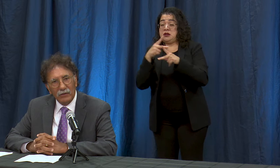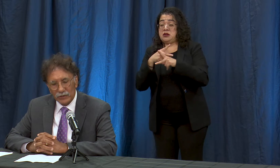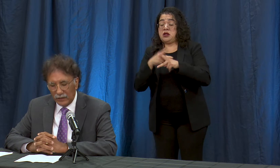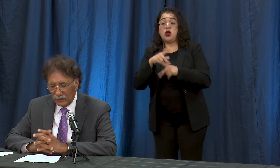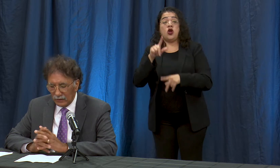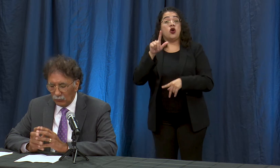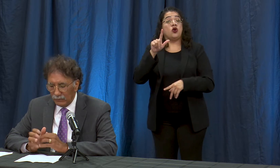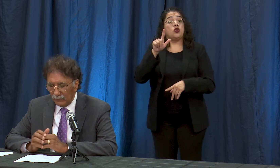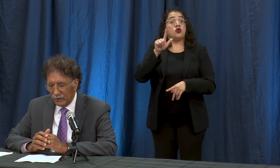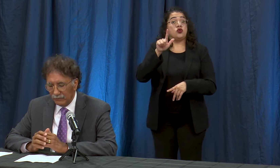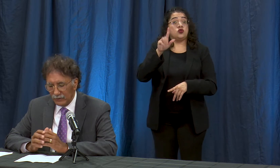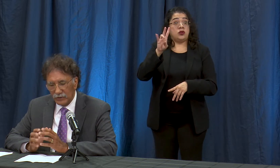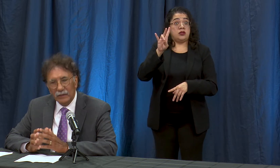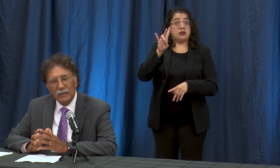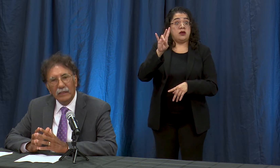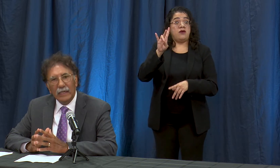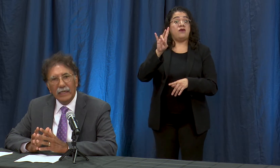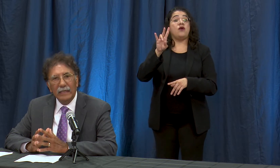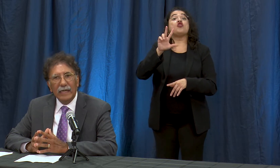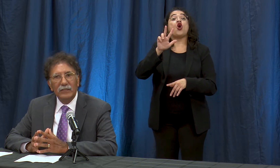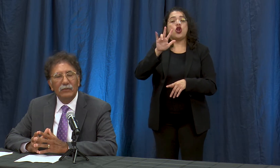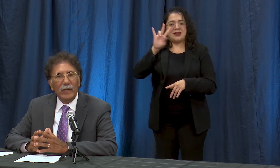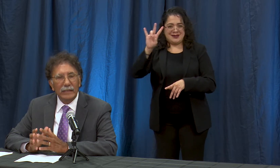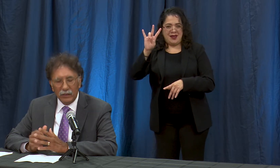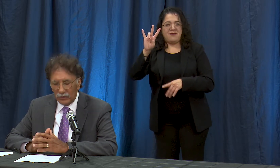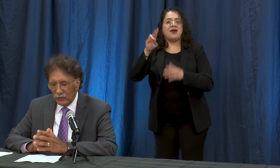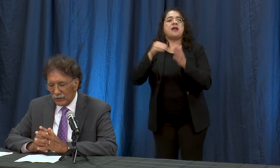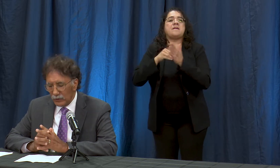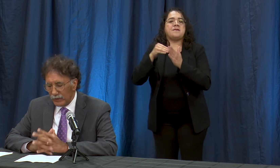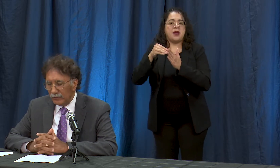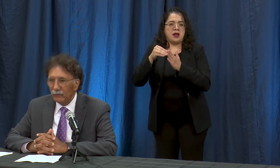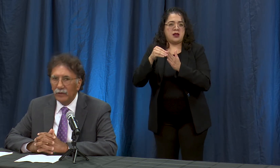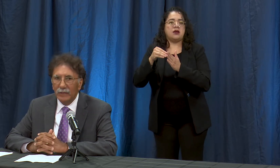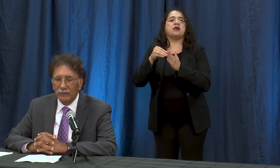now sought unemployment benefits and as a right now at a US Treasury for a month